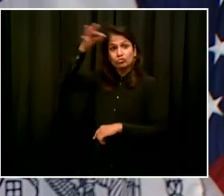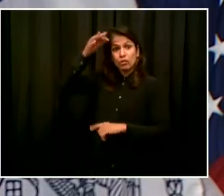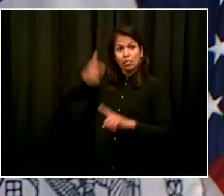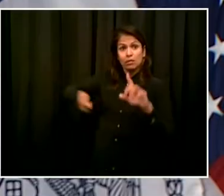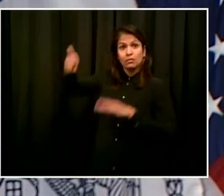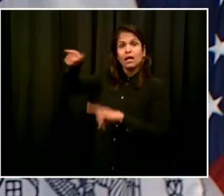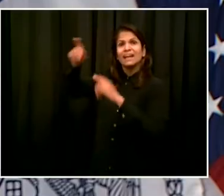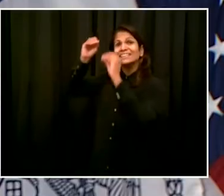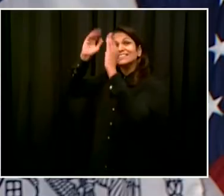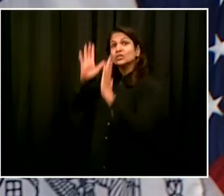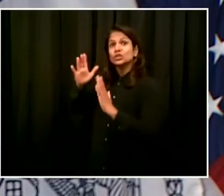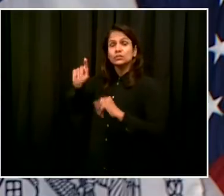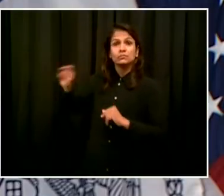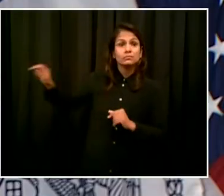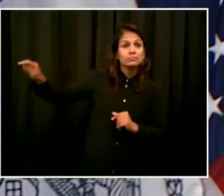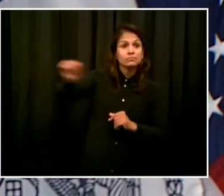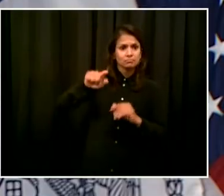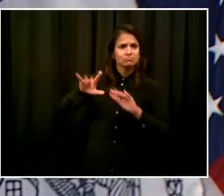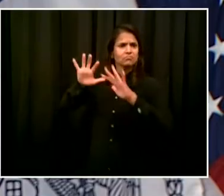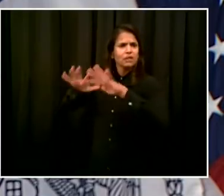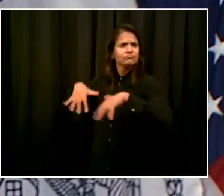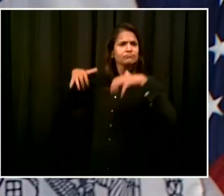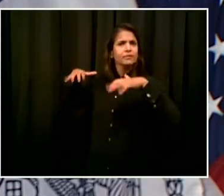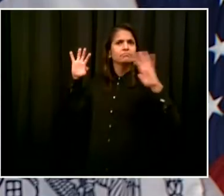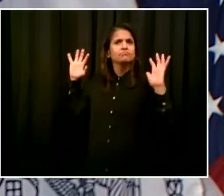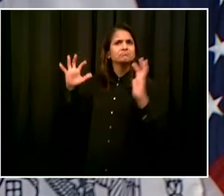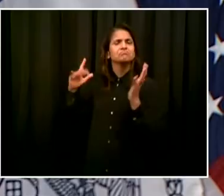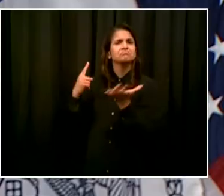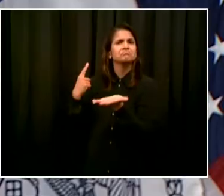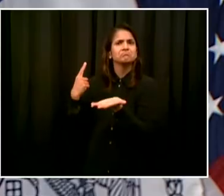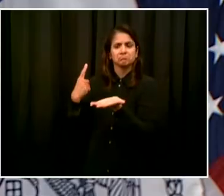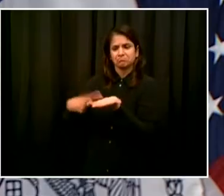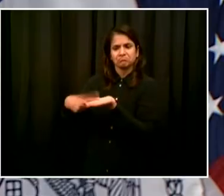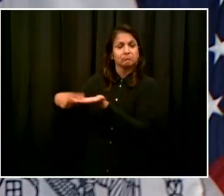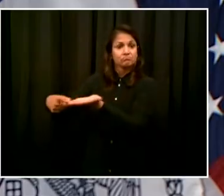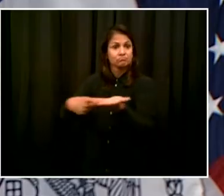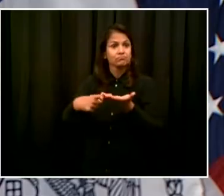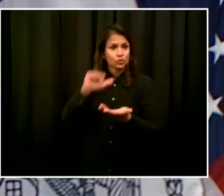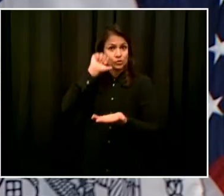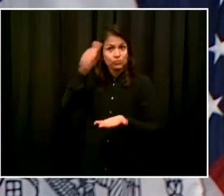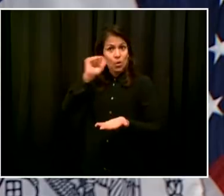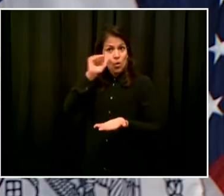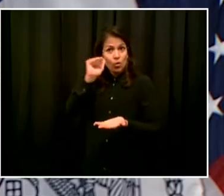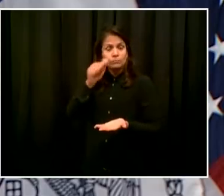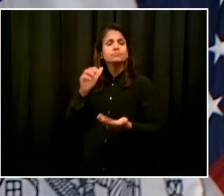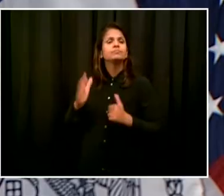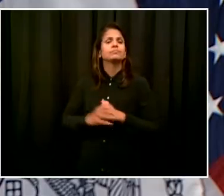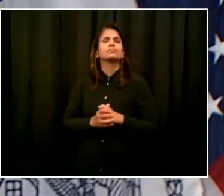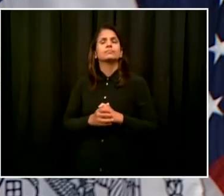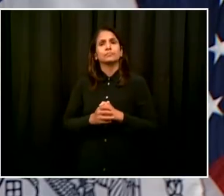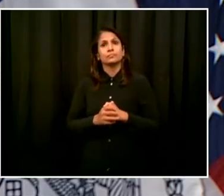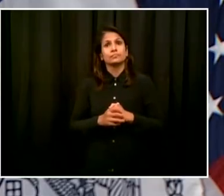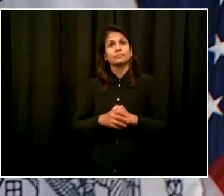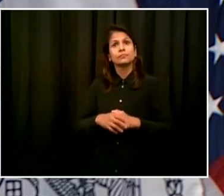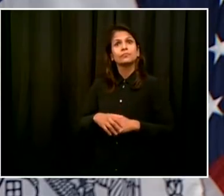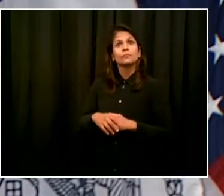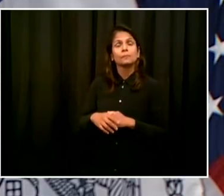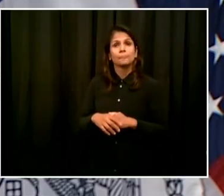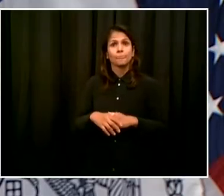LABOR ISSUES, BUT FIRST, THE UNITED FEDERATION OF TEACHERS IS HOLDING AN EXECUTIVE BOARD MEETING TODAY AND TOMORROW. THERE'S ENBE A OLT F O SPECULATION THAT THERE COULD BE A